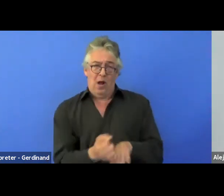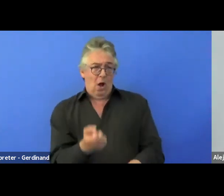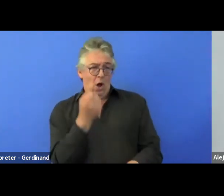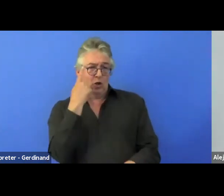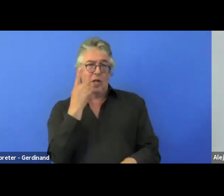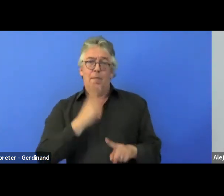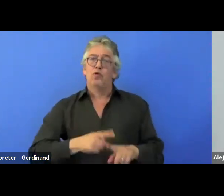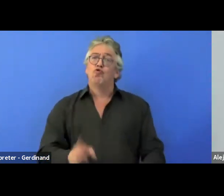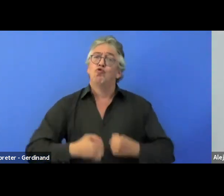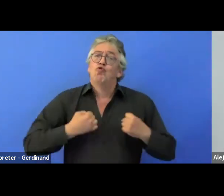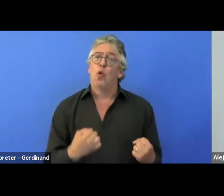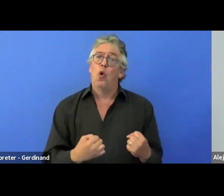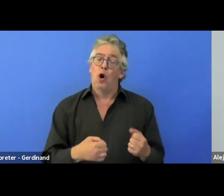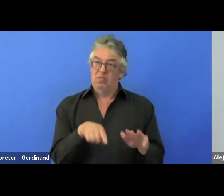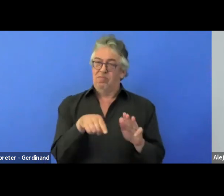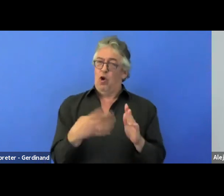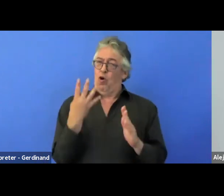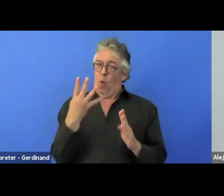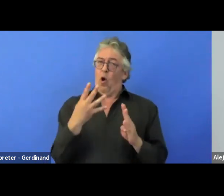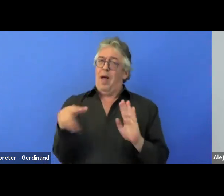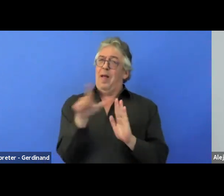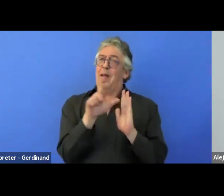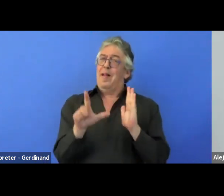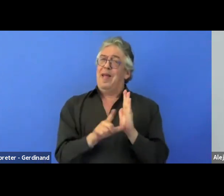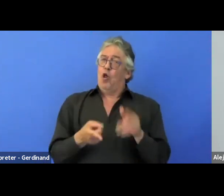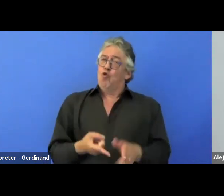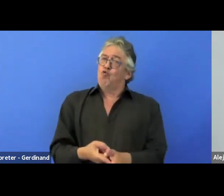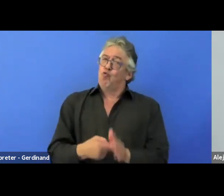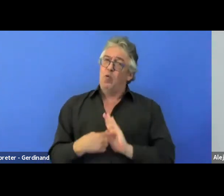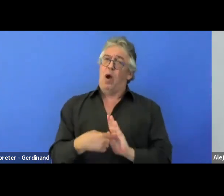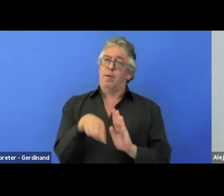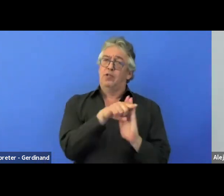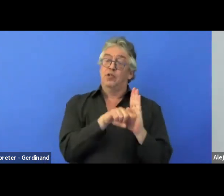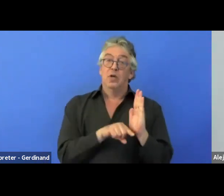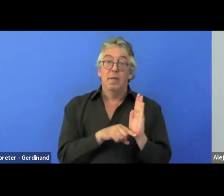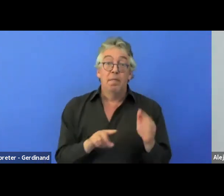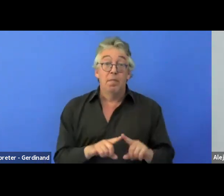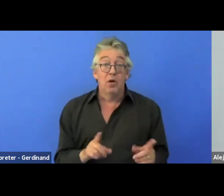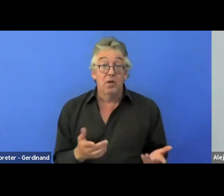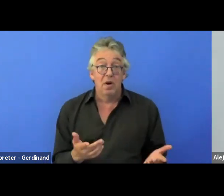These are the mandatory requirements in the legislation. But what does this mean in practice?